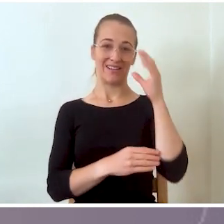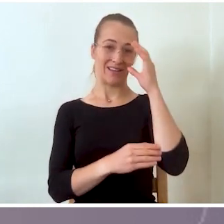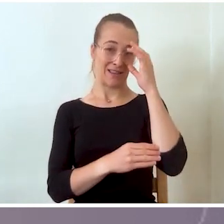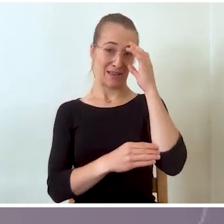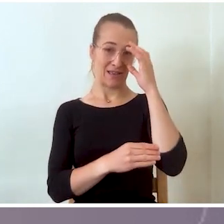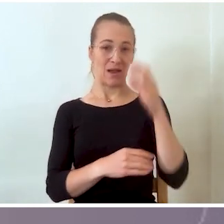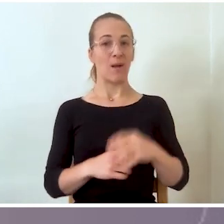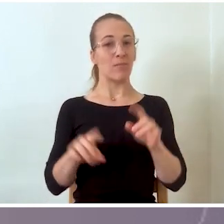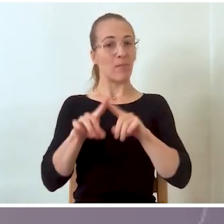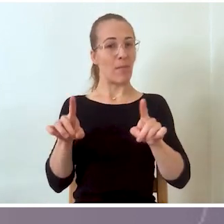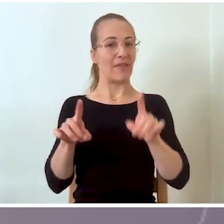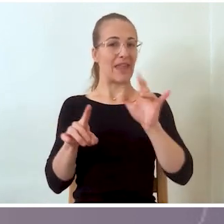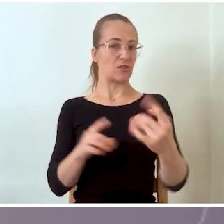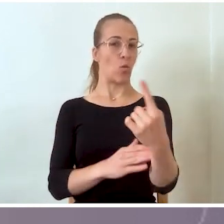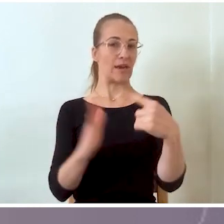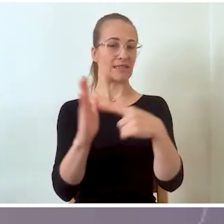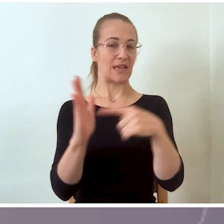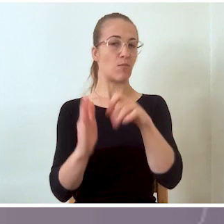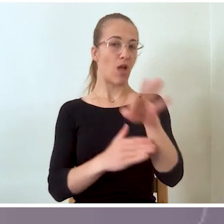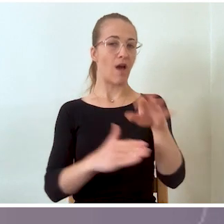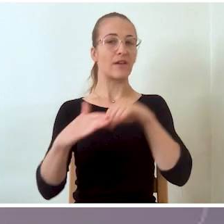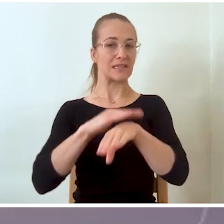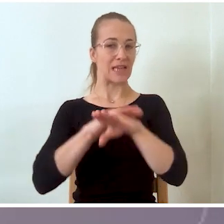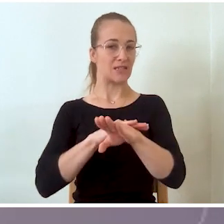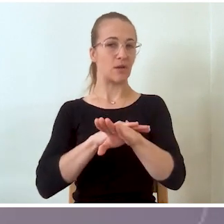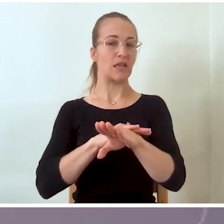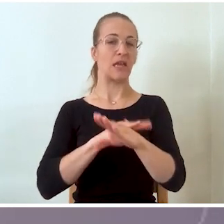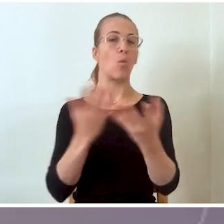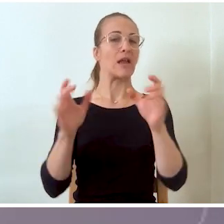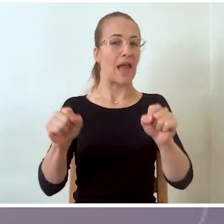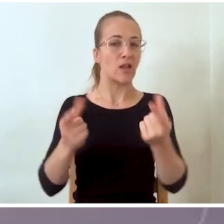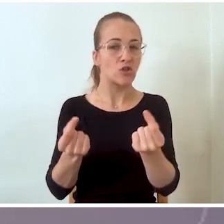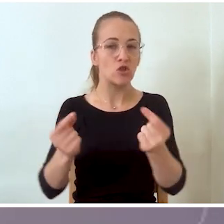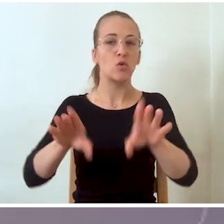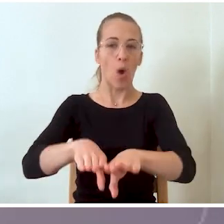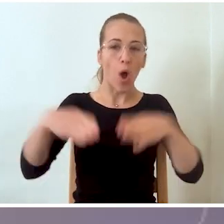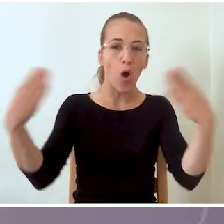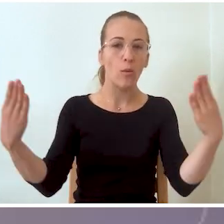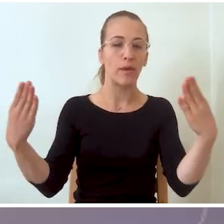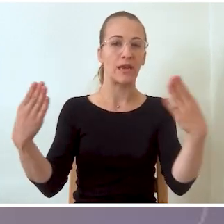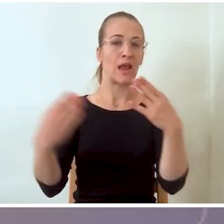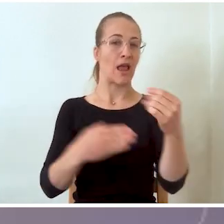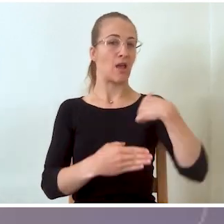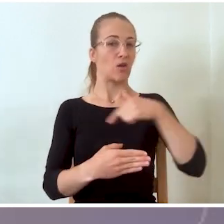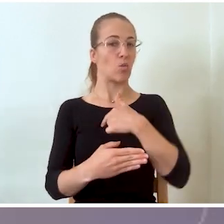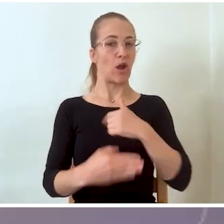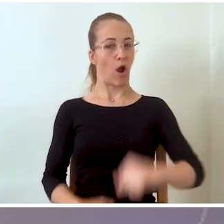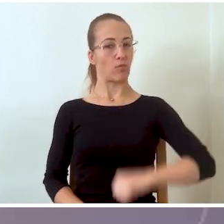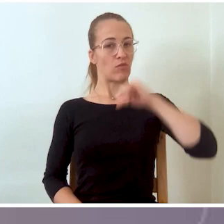but it does give an example of what accessibility can open up and should open up, and you know, we're proud to be a small part of that.